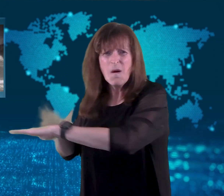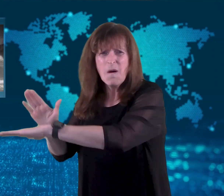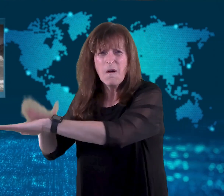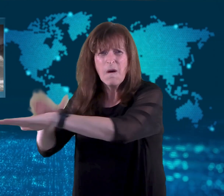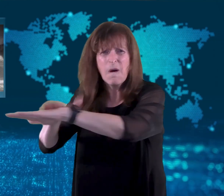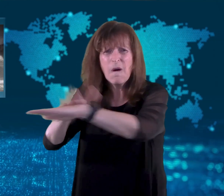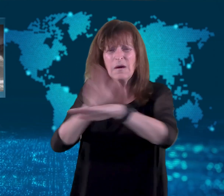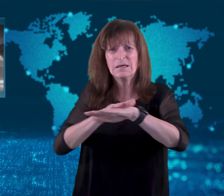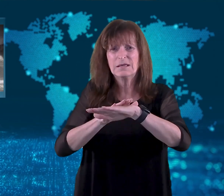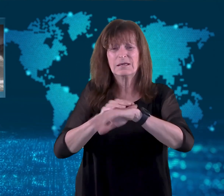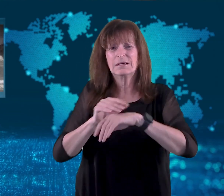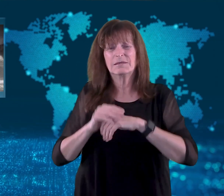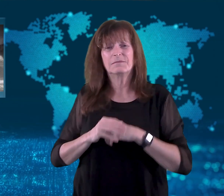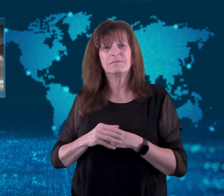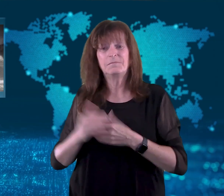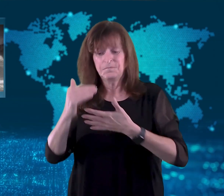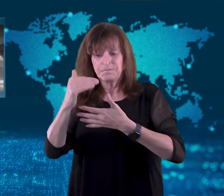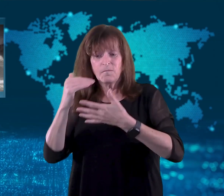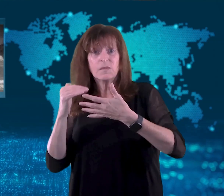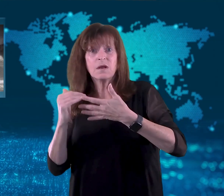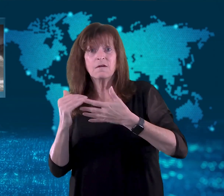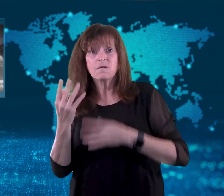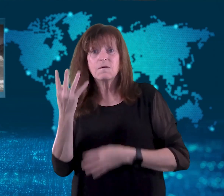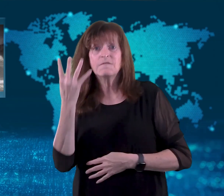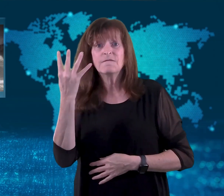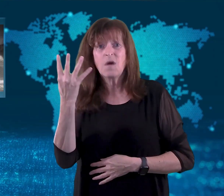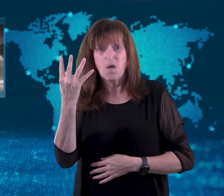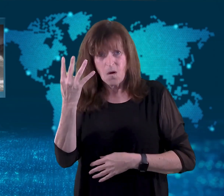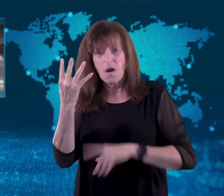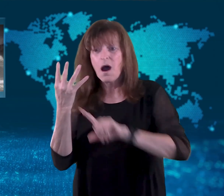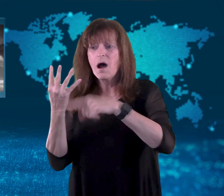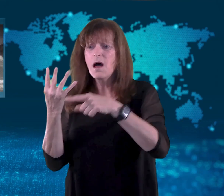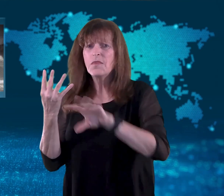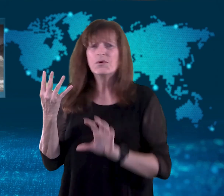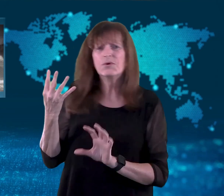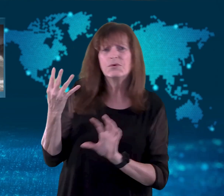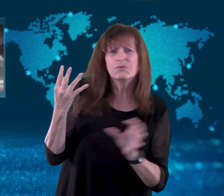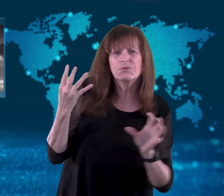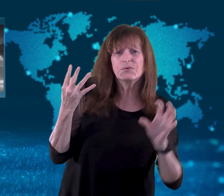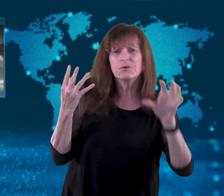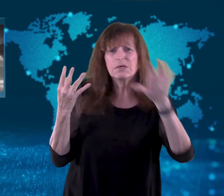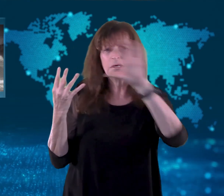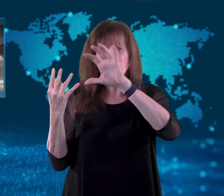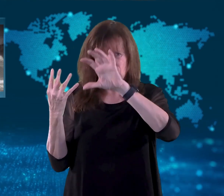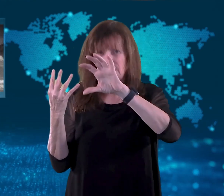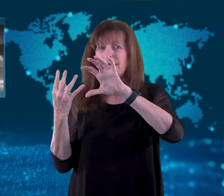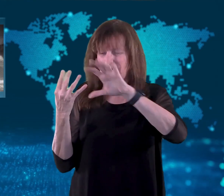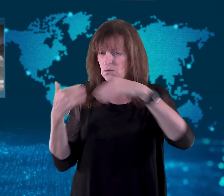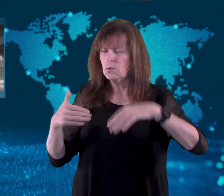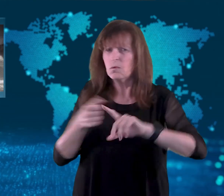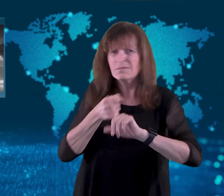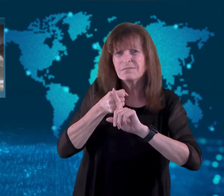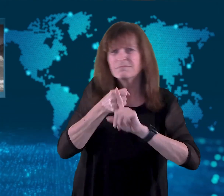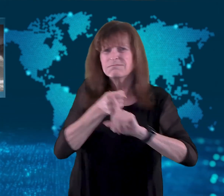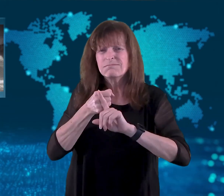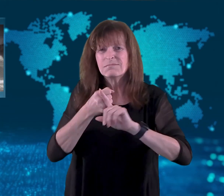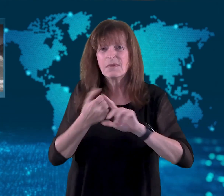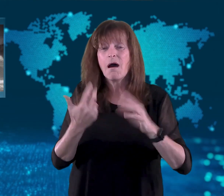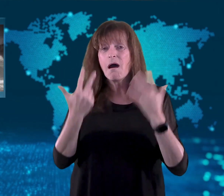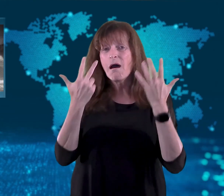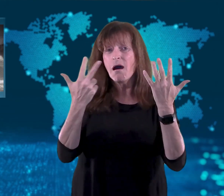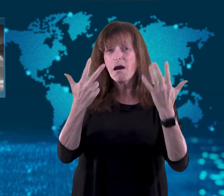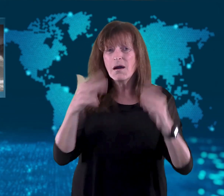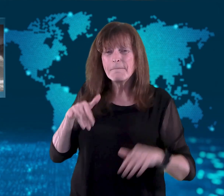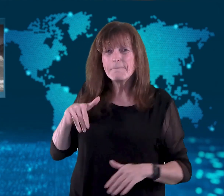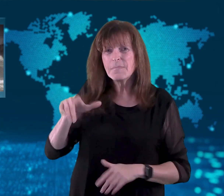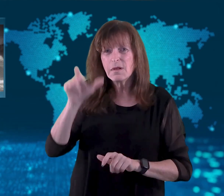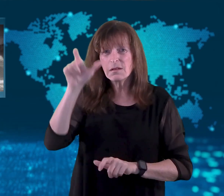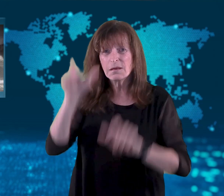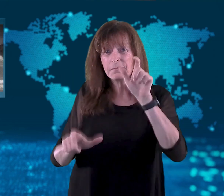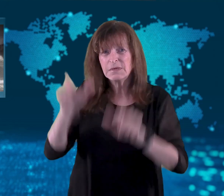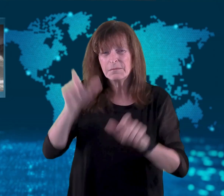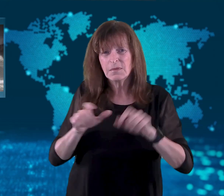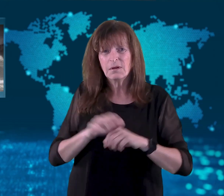A level 4 alert in other regions affected nearly 8 million people.